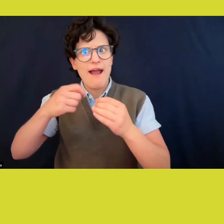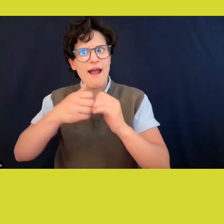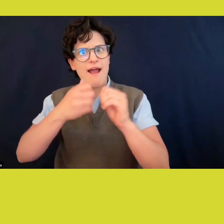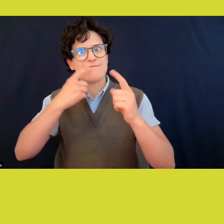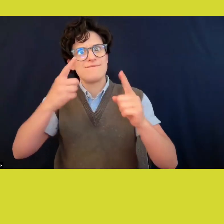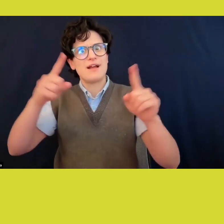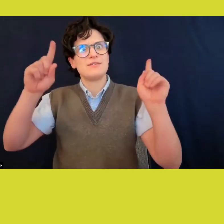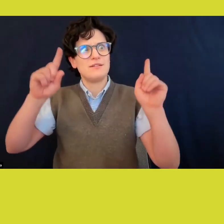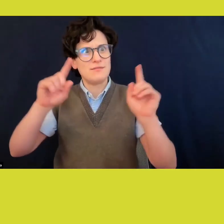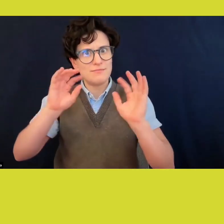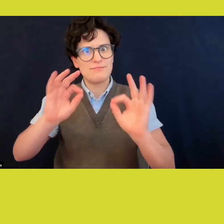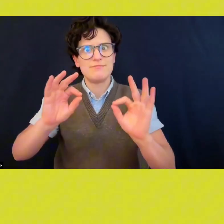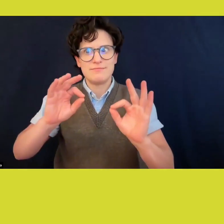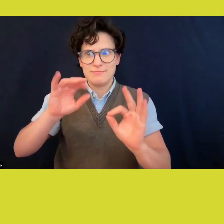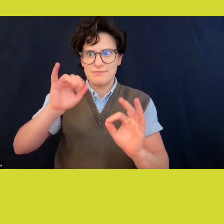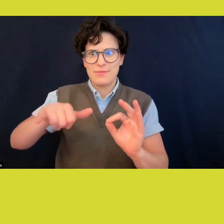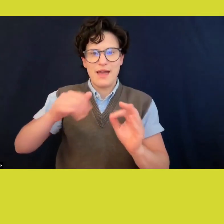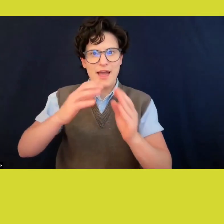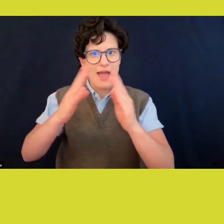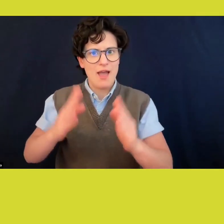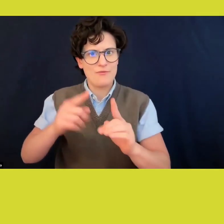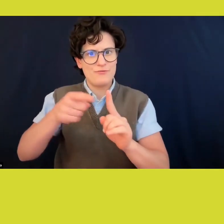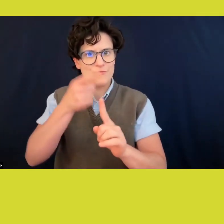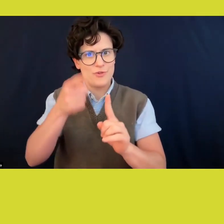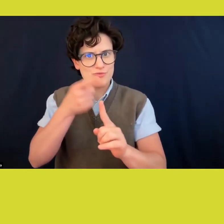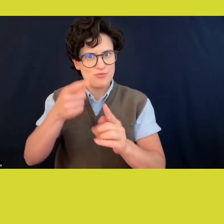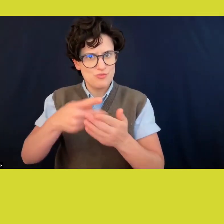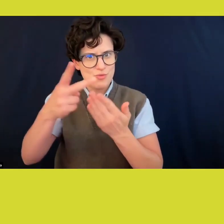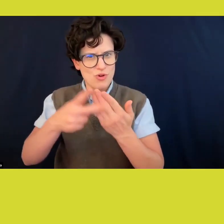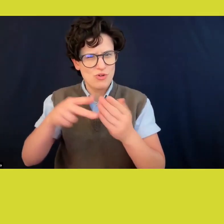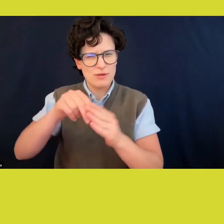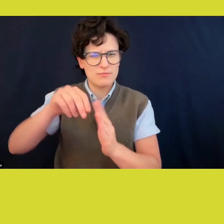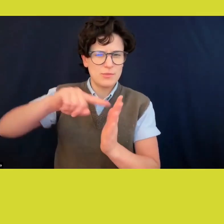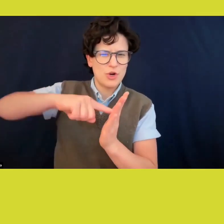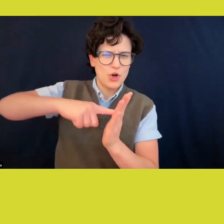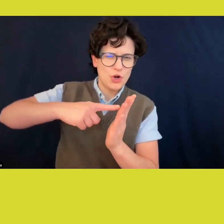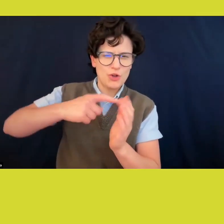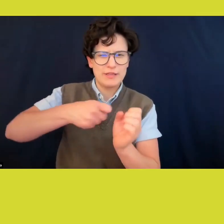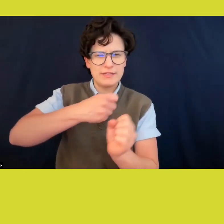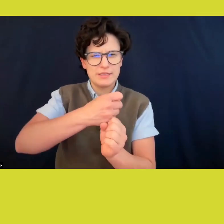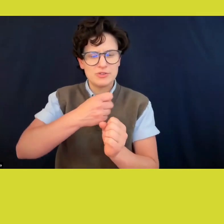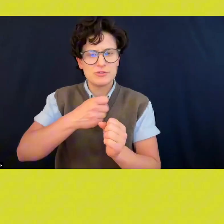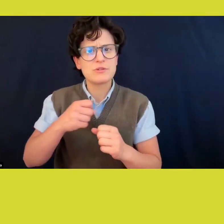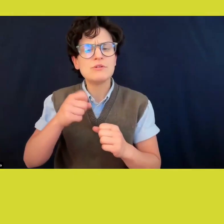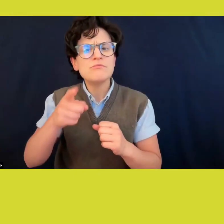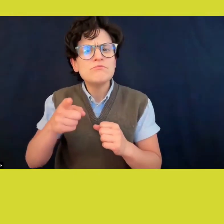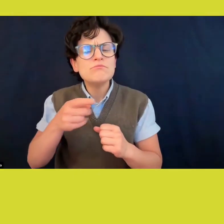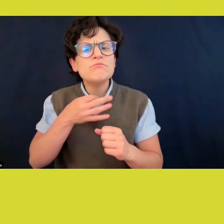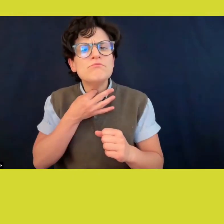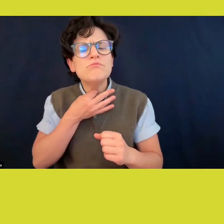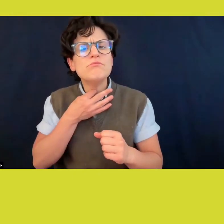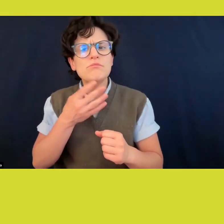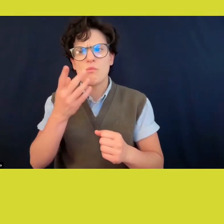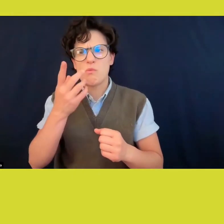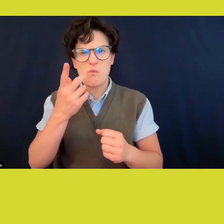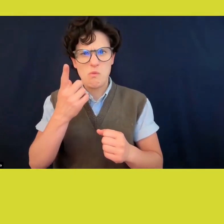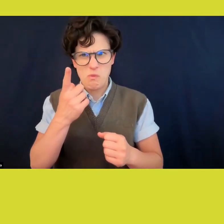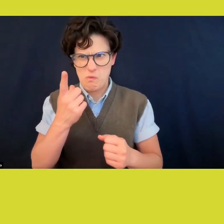so I'd like to put to you, what is your take on the evidence that's being used currently